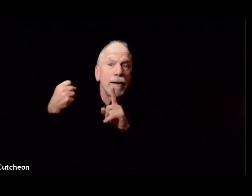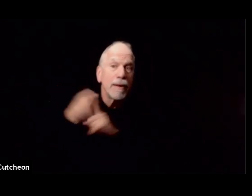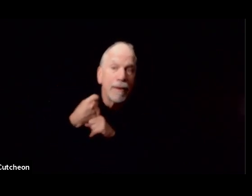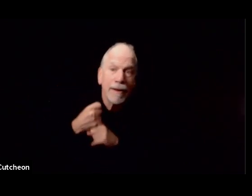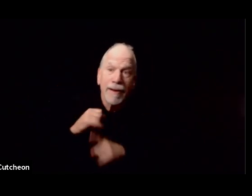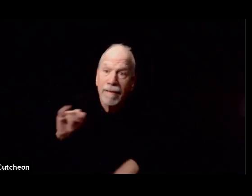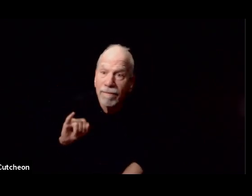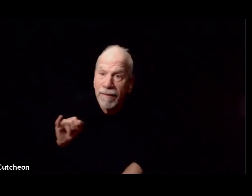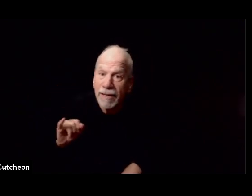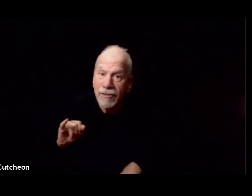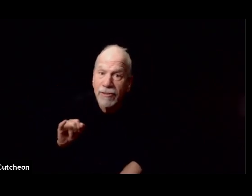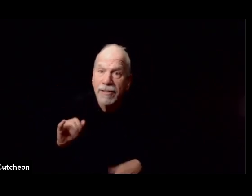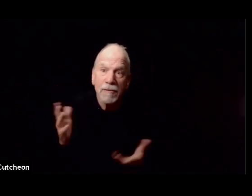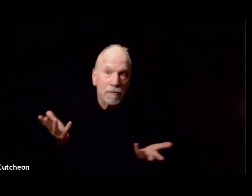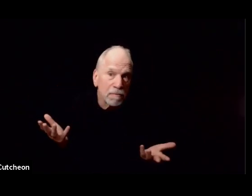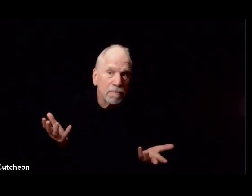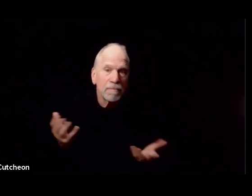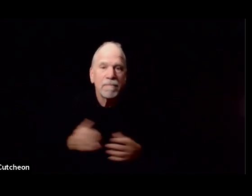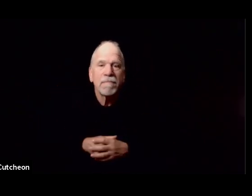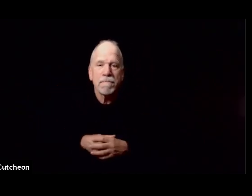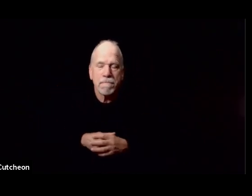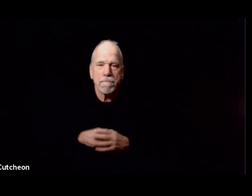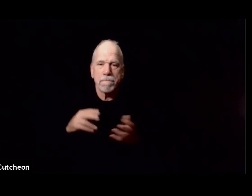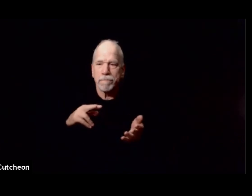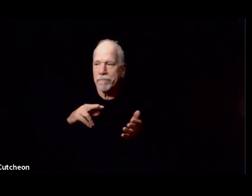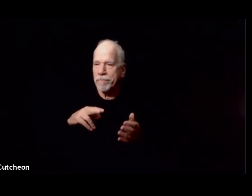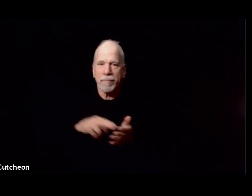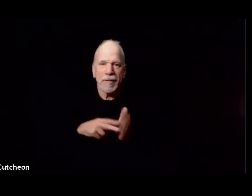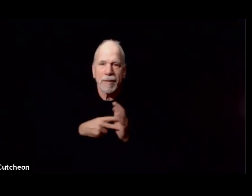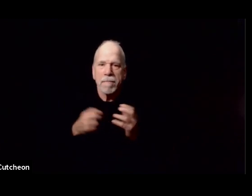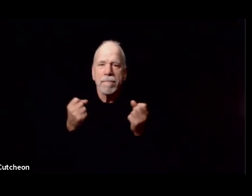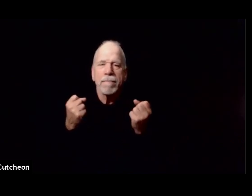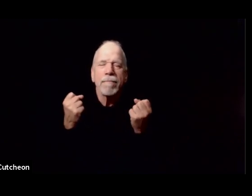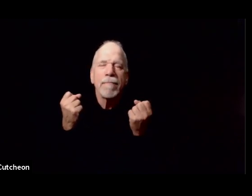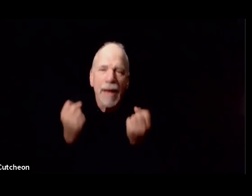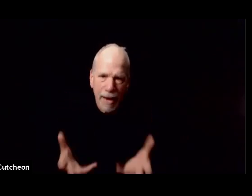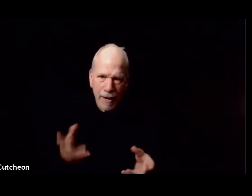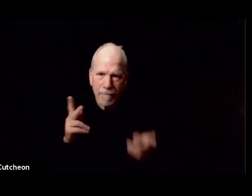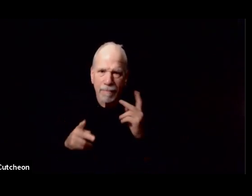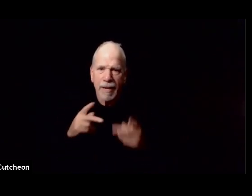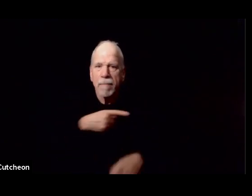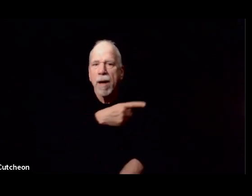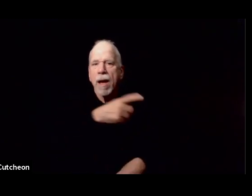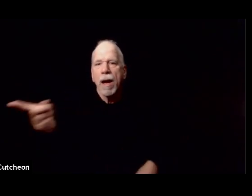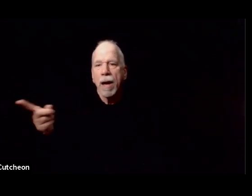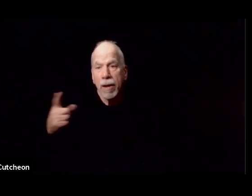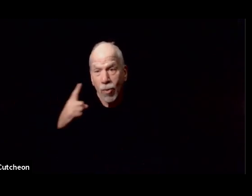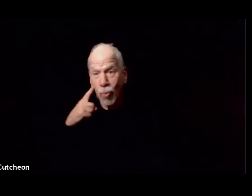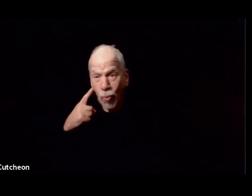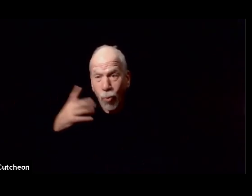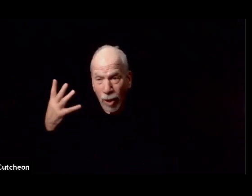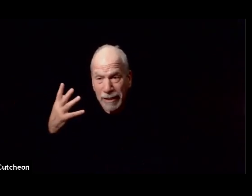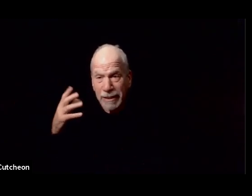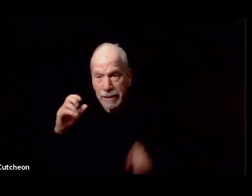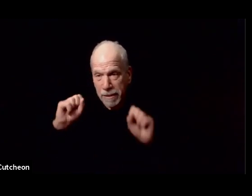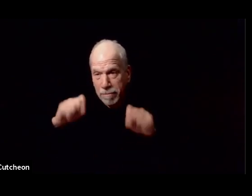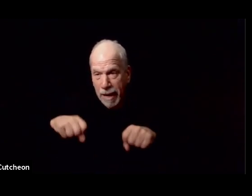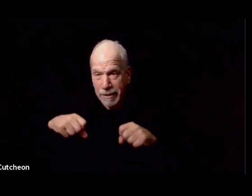population of people that are at risk and so until we get effective vaccine we have